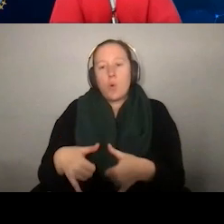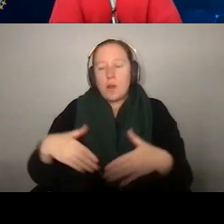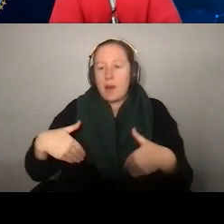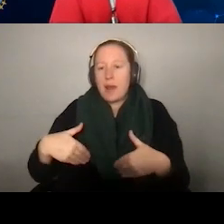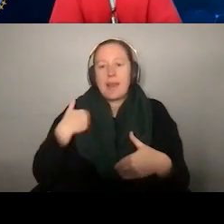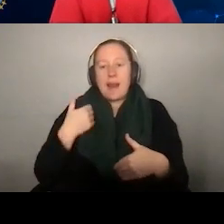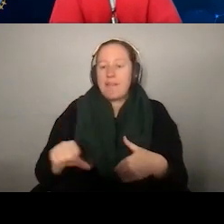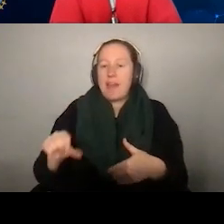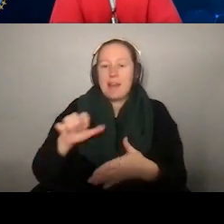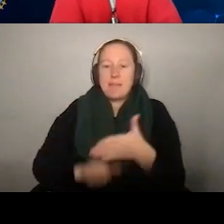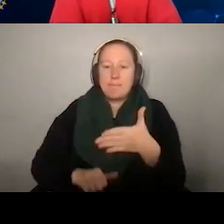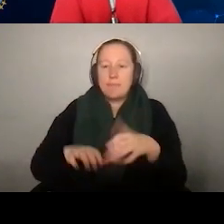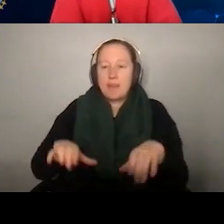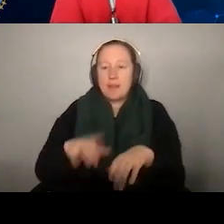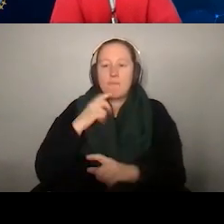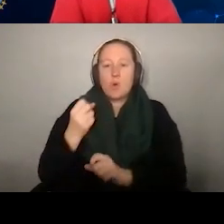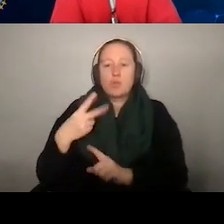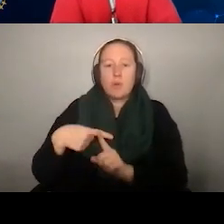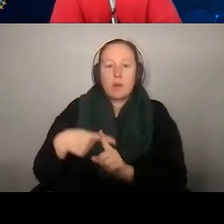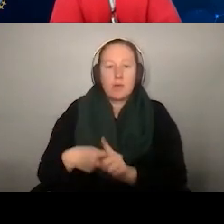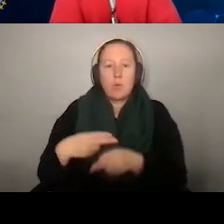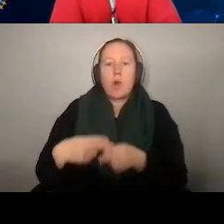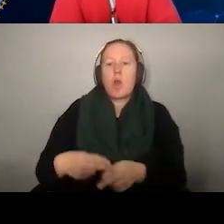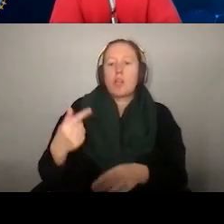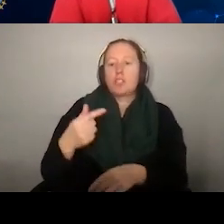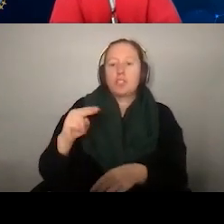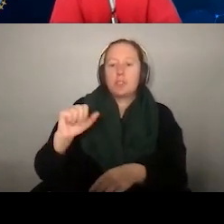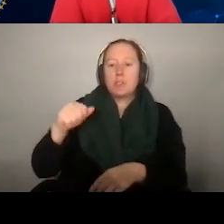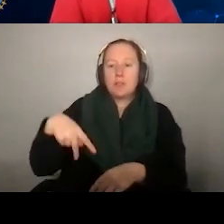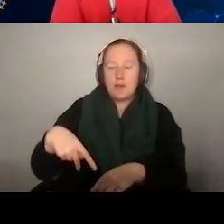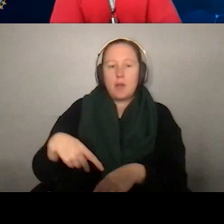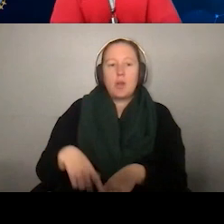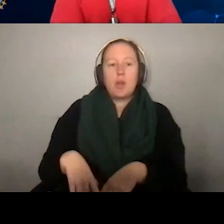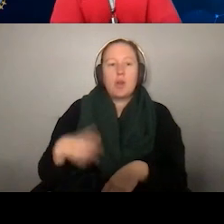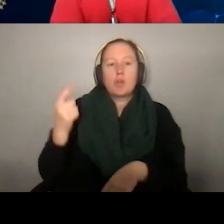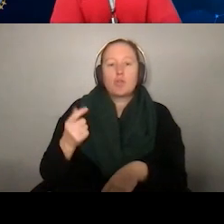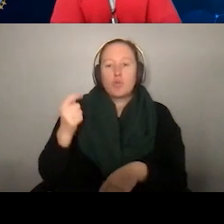We are referring to this notification as GNAP or grants with no ACMS payments.